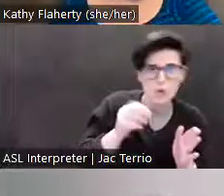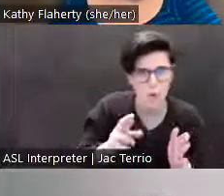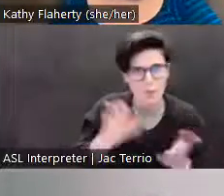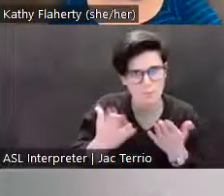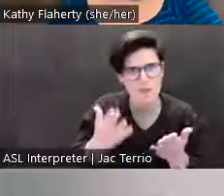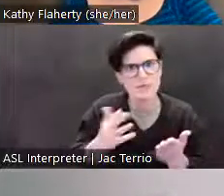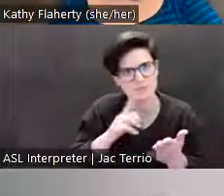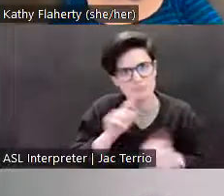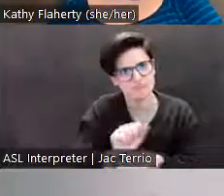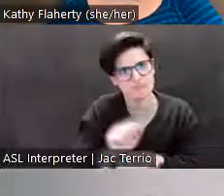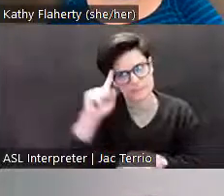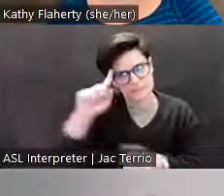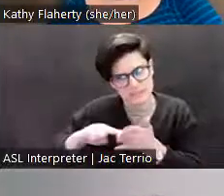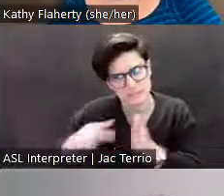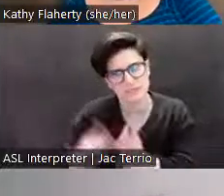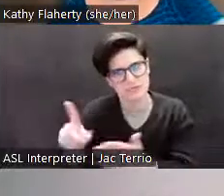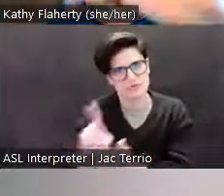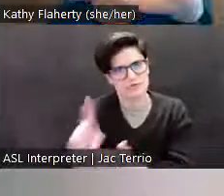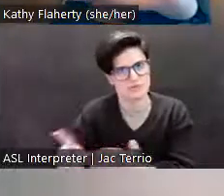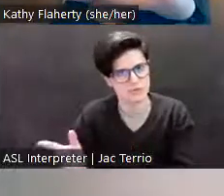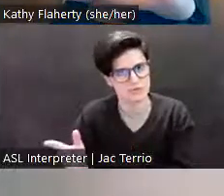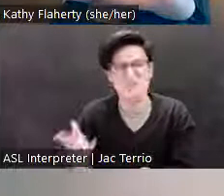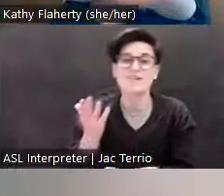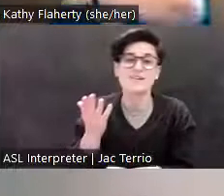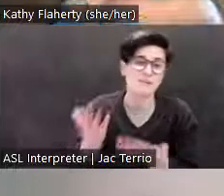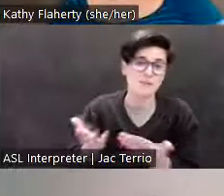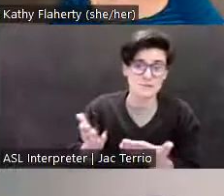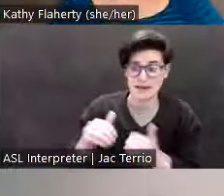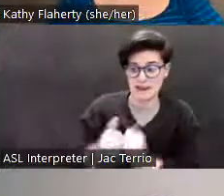person in how they speak, perhaps, or how they you know.